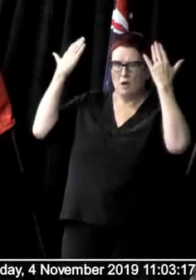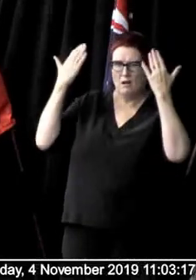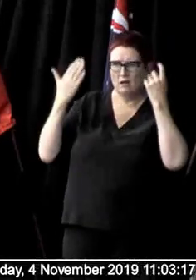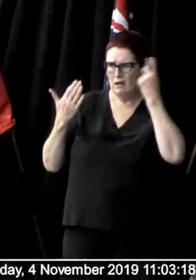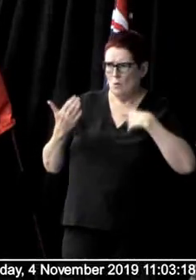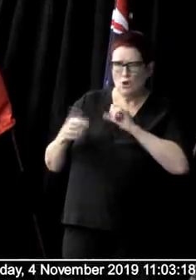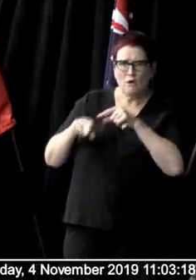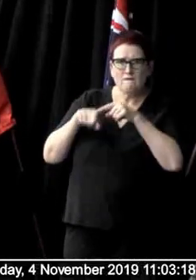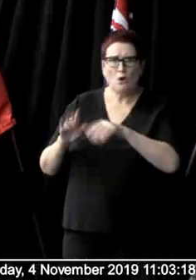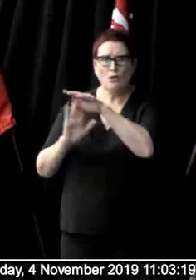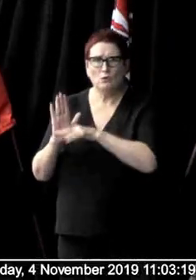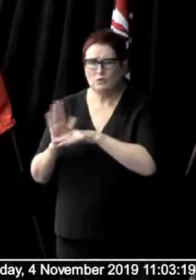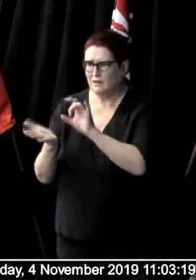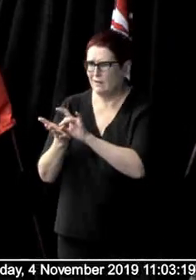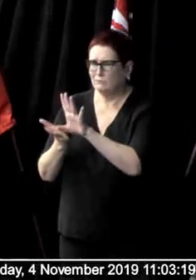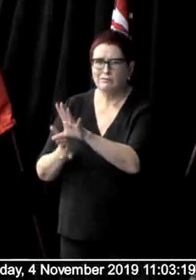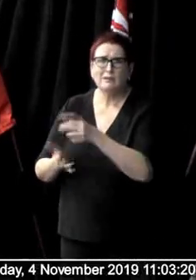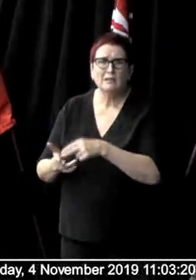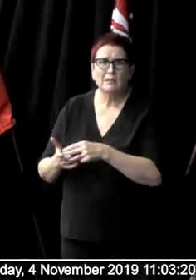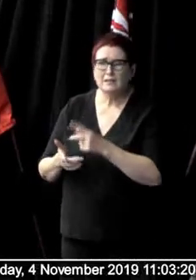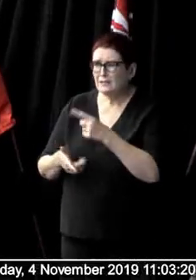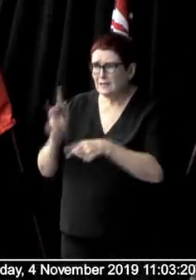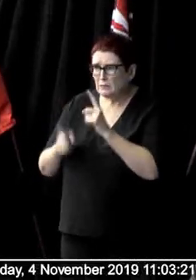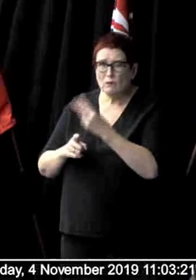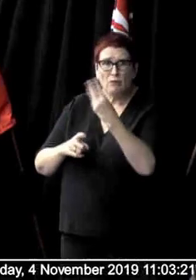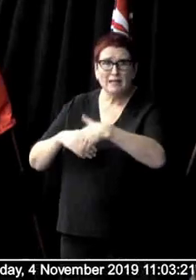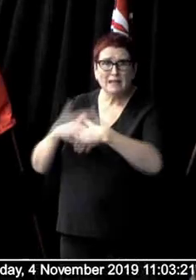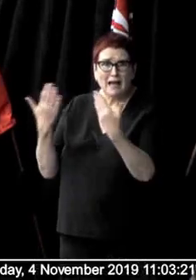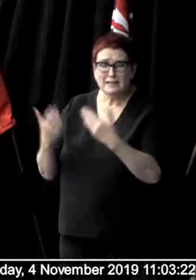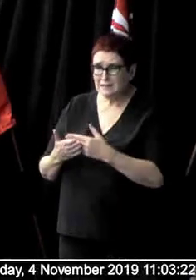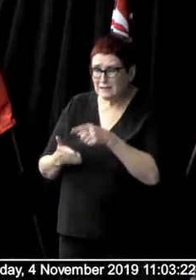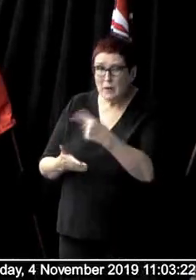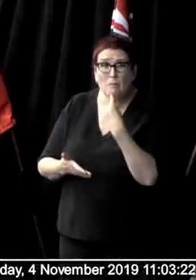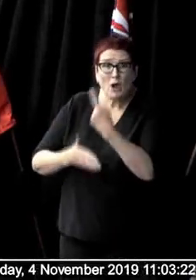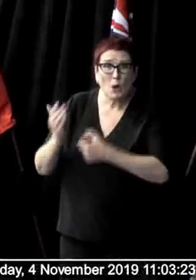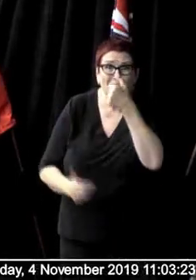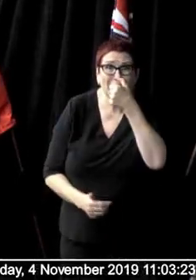Then they suspend. Once for three days. He was six years old”.